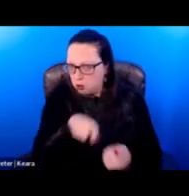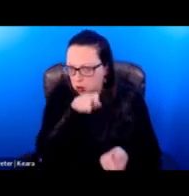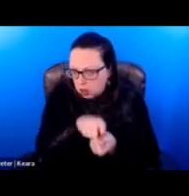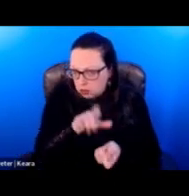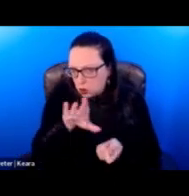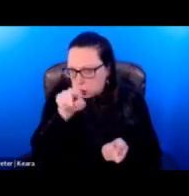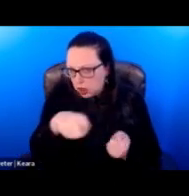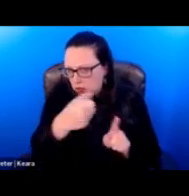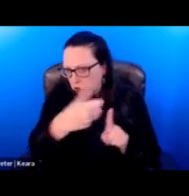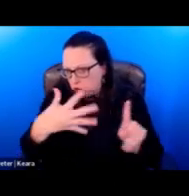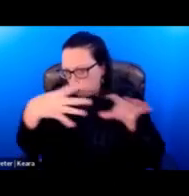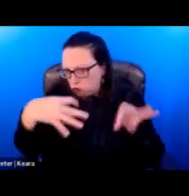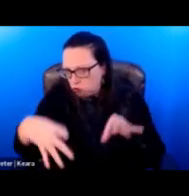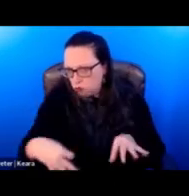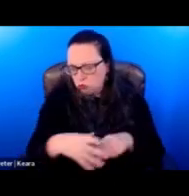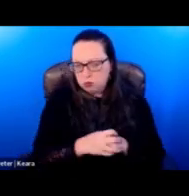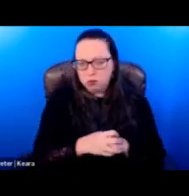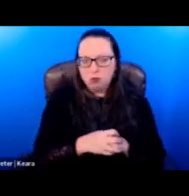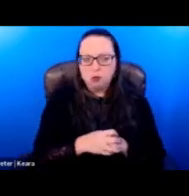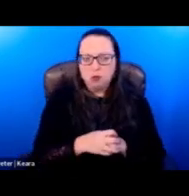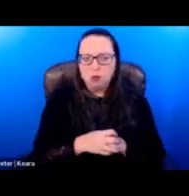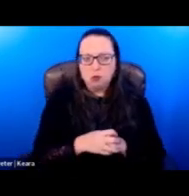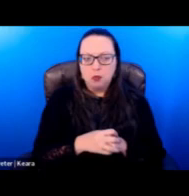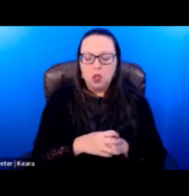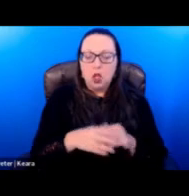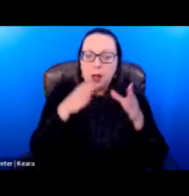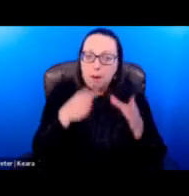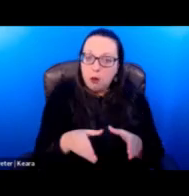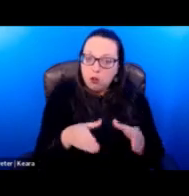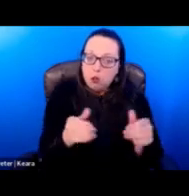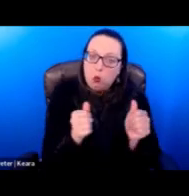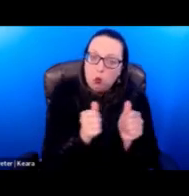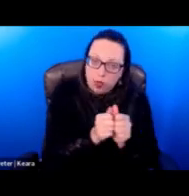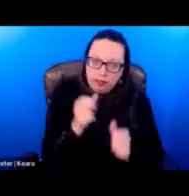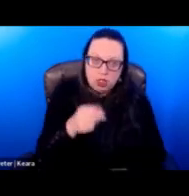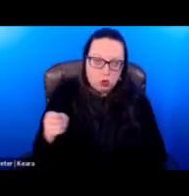were. And in all cases, the persons with a history of traumatic brain injury, these